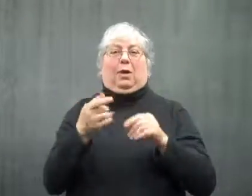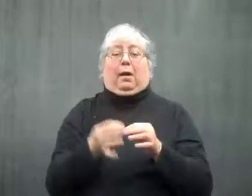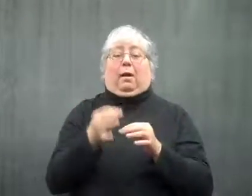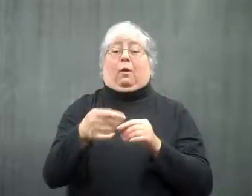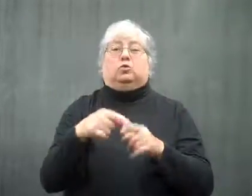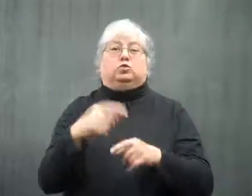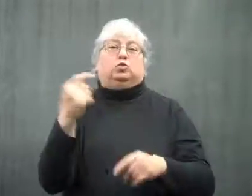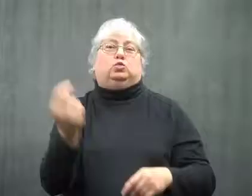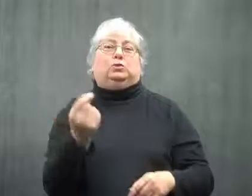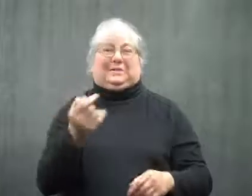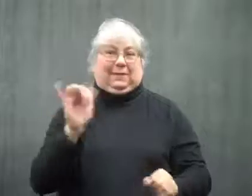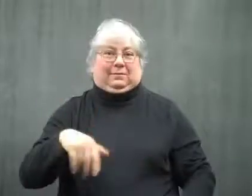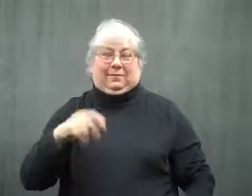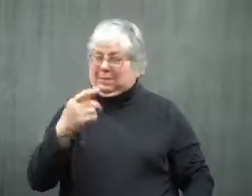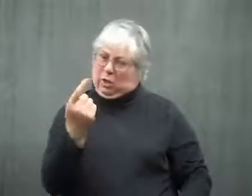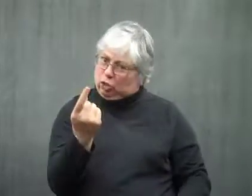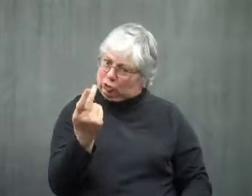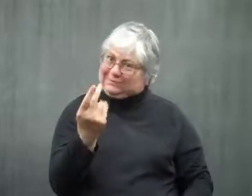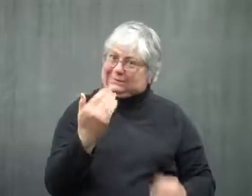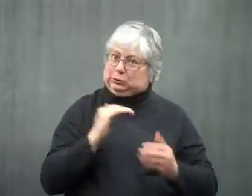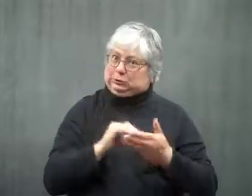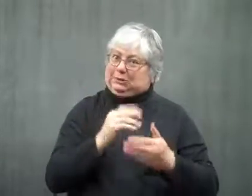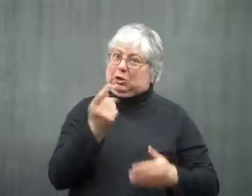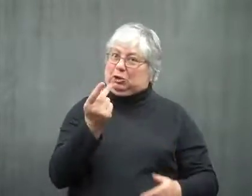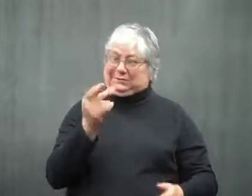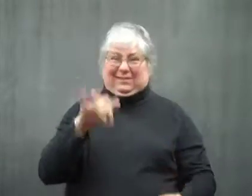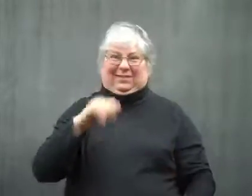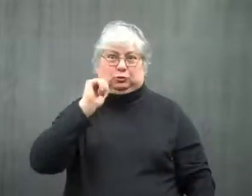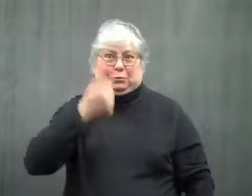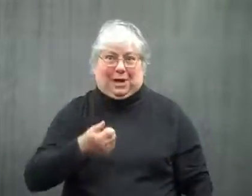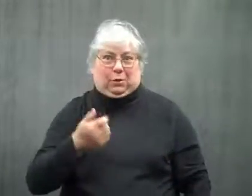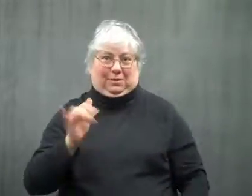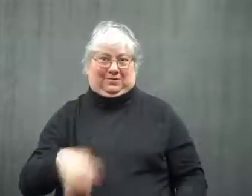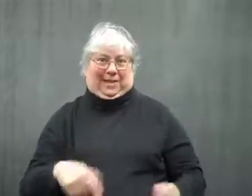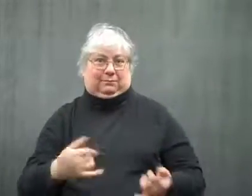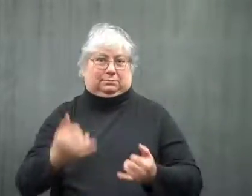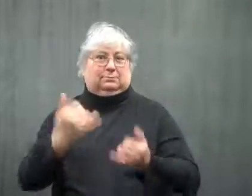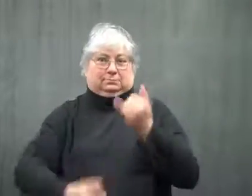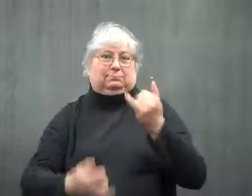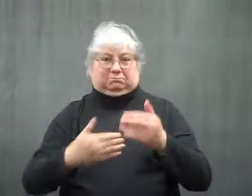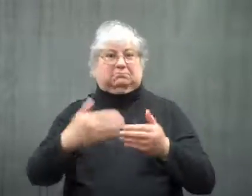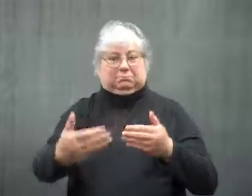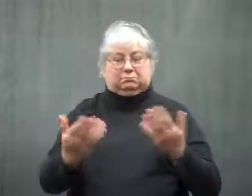extending it to Tuesday.. I mean Thursday, sorry. That's tomorrow.